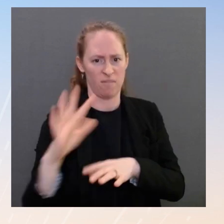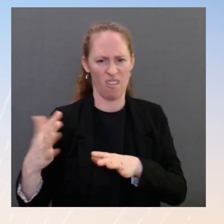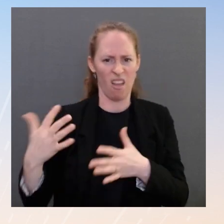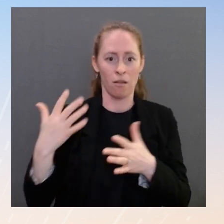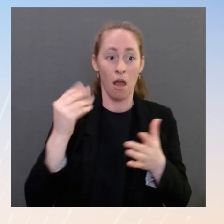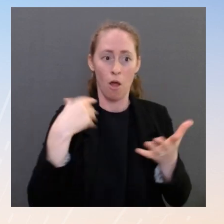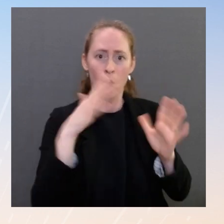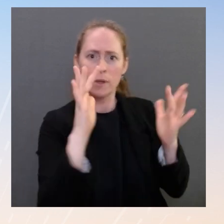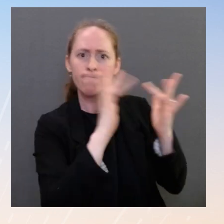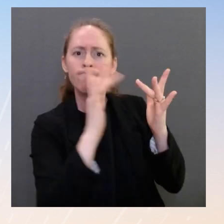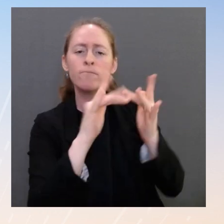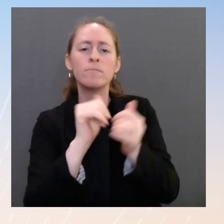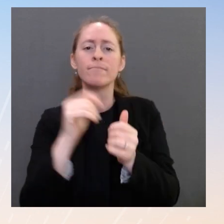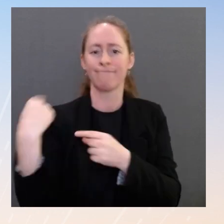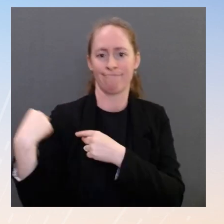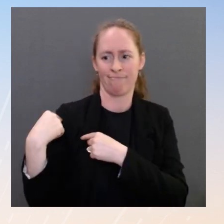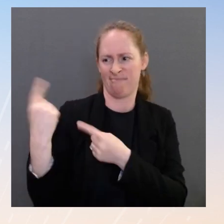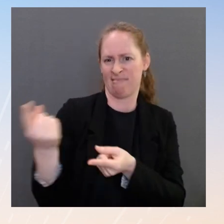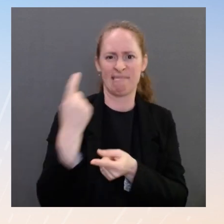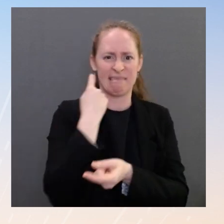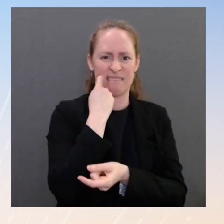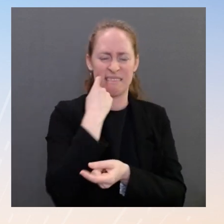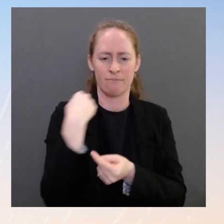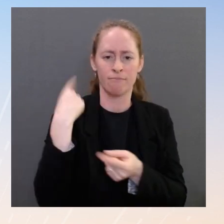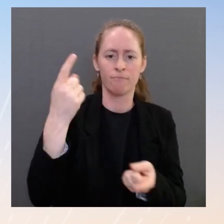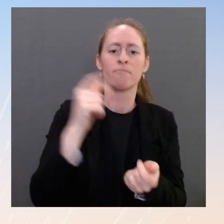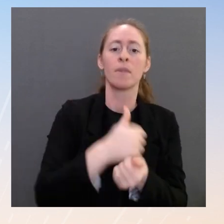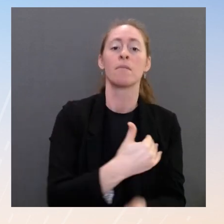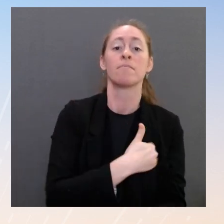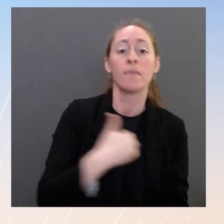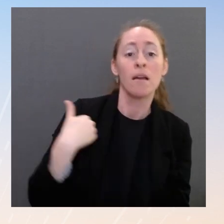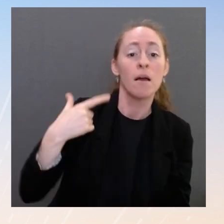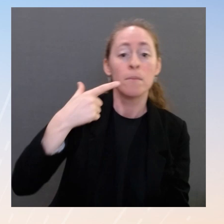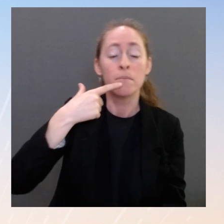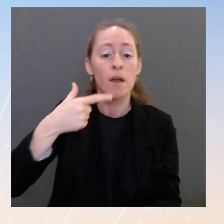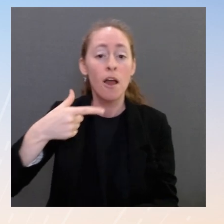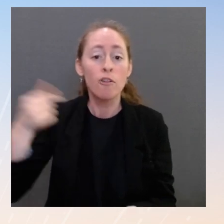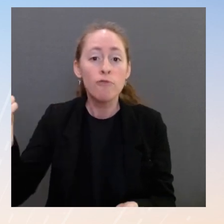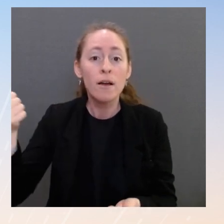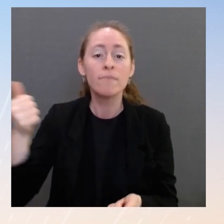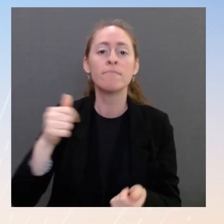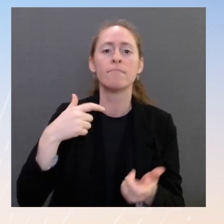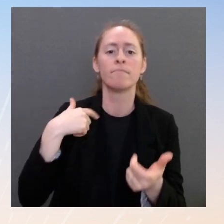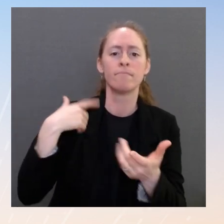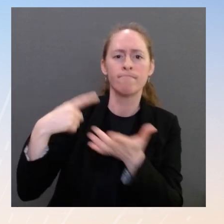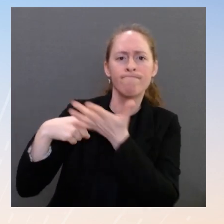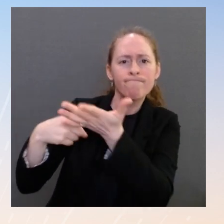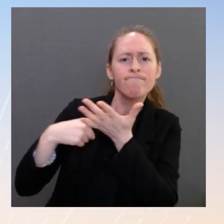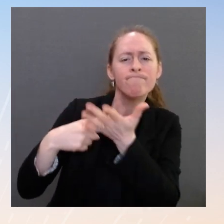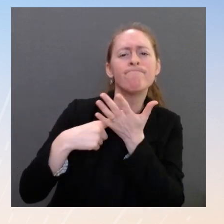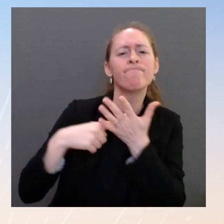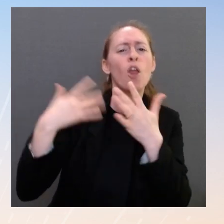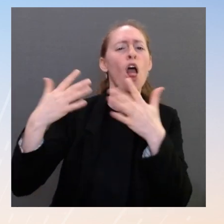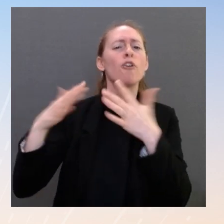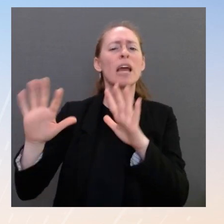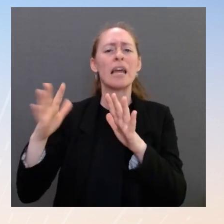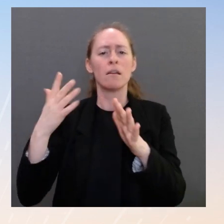And we have been working for some time now, for months, with partners around the world to diversify natural gas supply to Europe to --